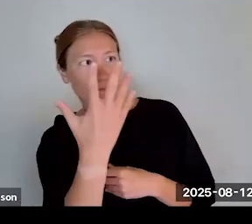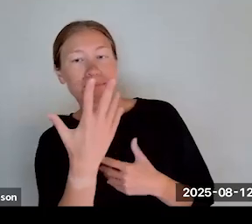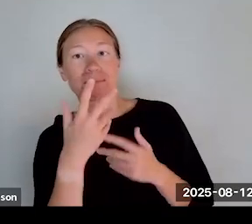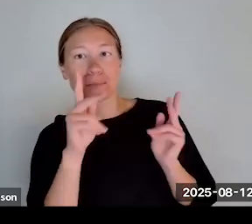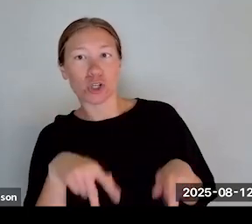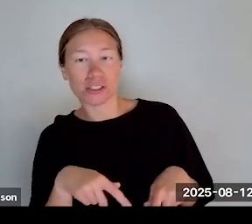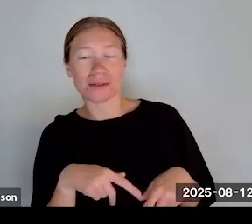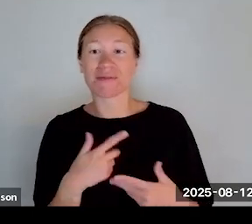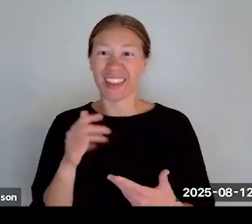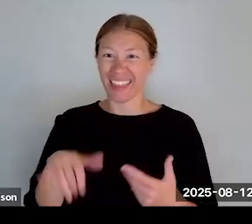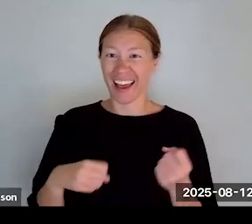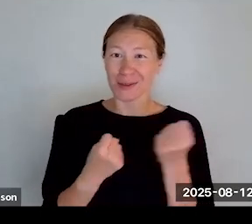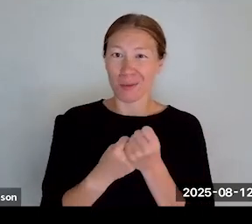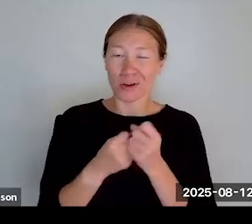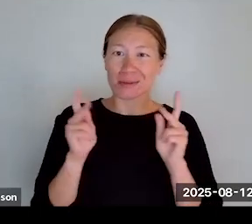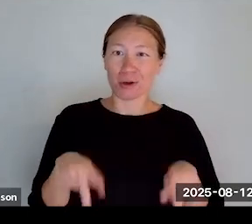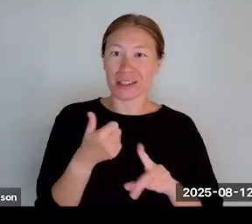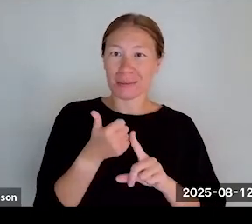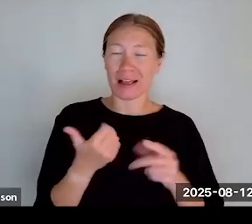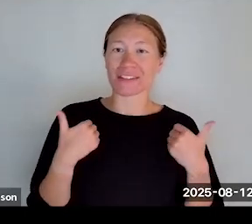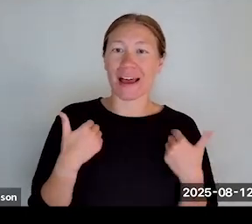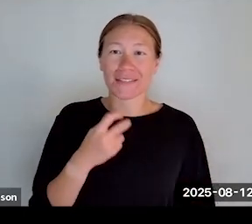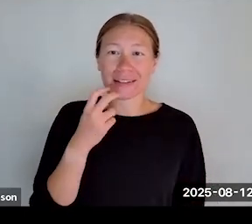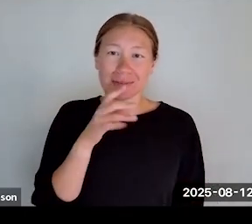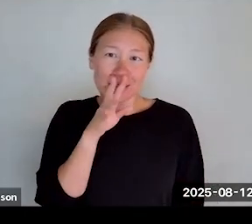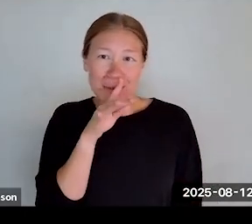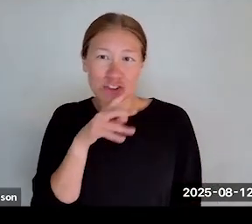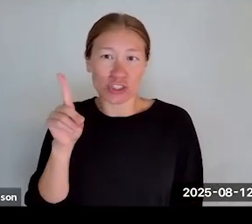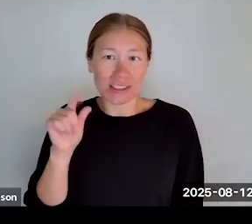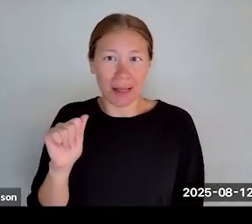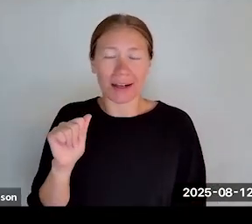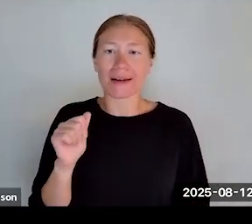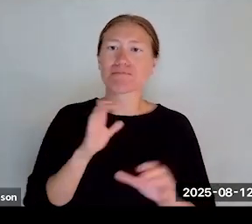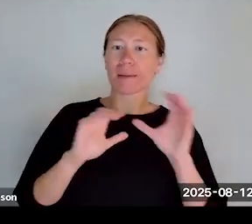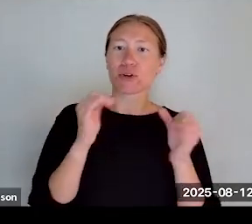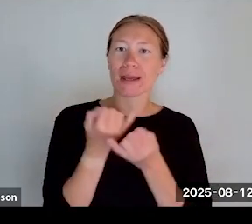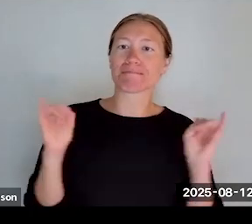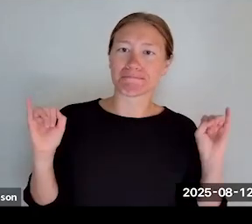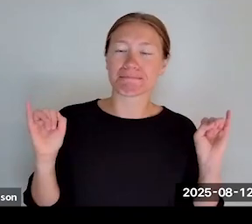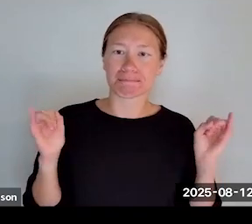with speech disabilities can communicate more independently and participate fully in conversations.